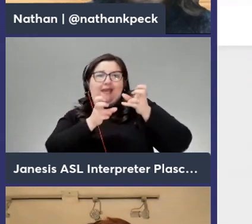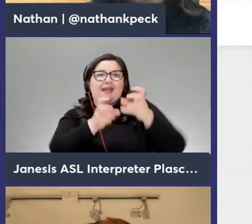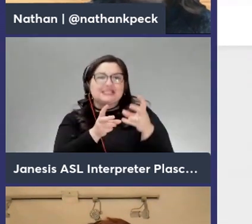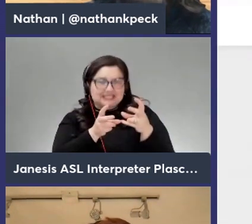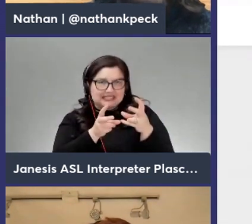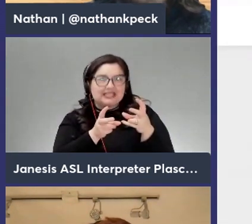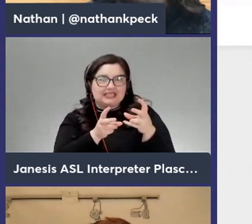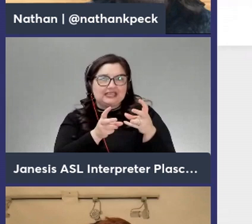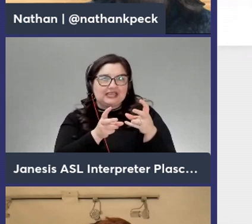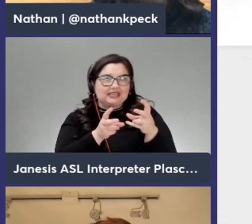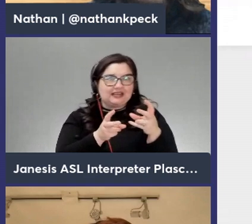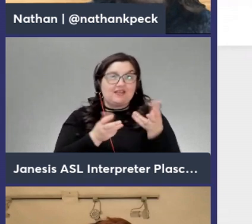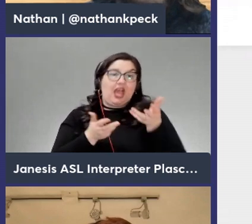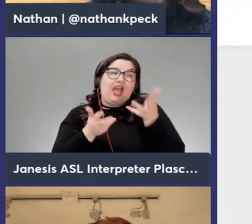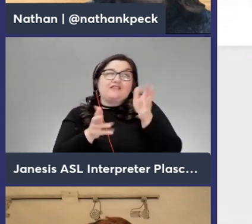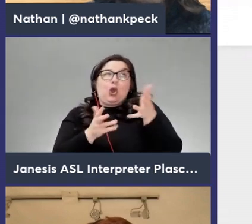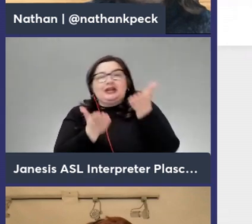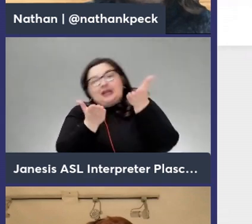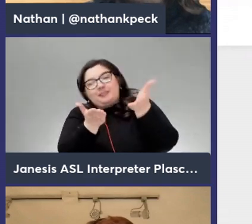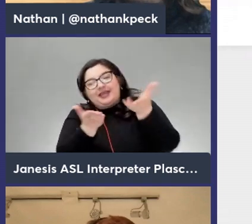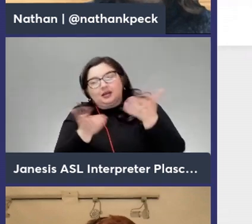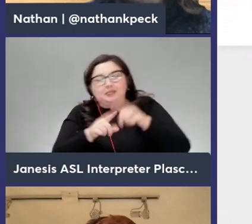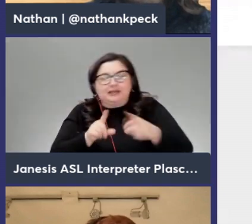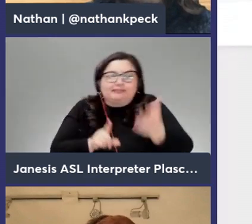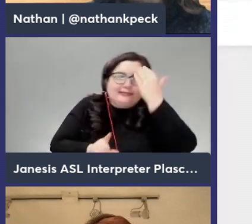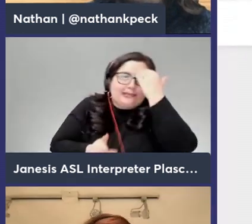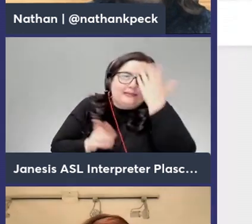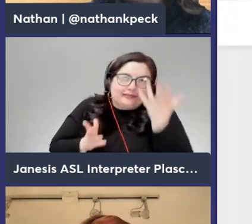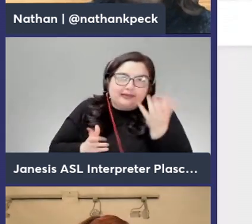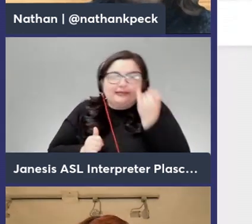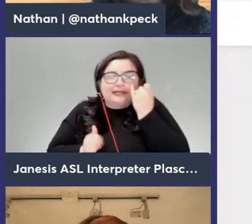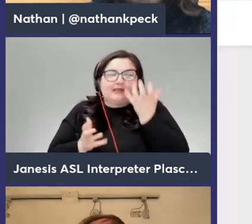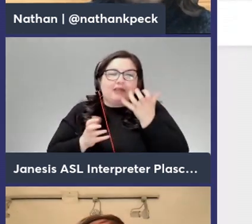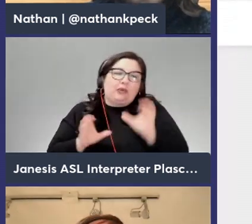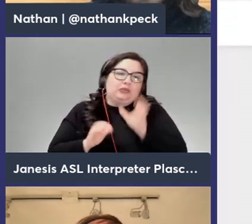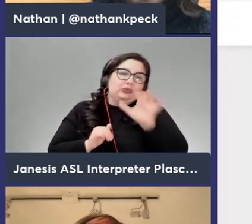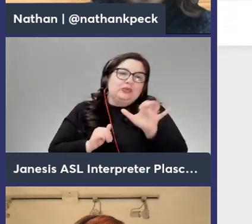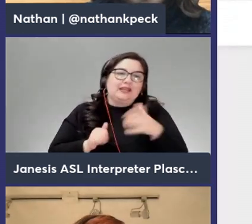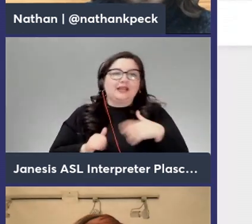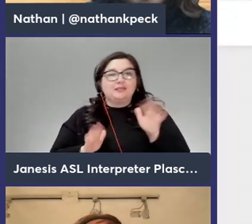which I already have up here, but you know, if I wanna do it, I could just... Oopsy-daisy! Not that.